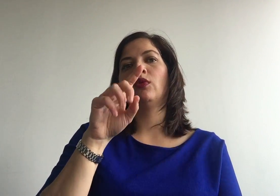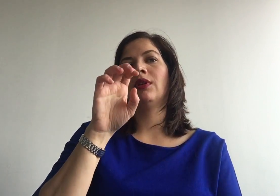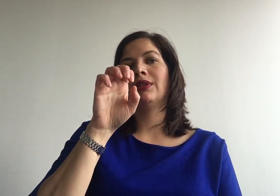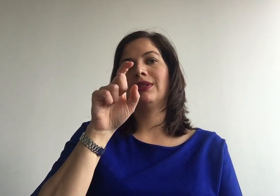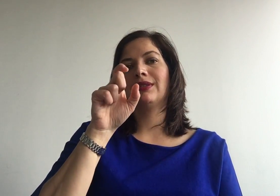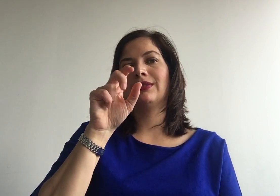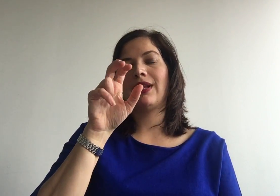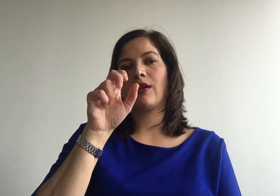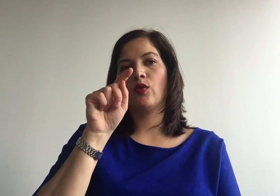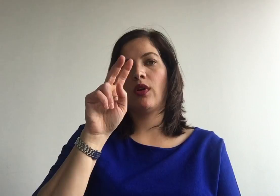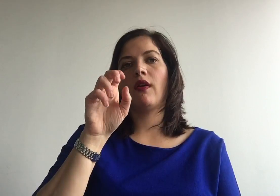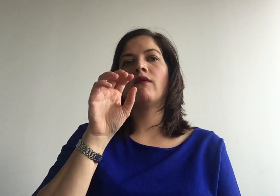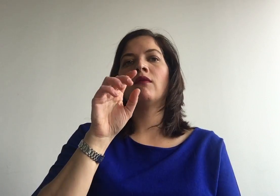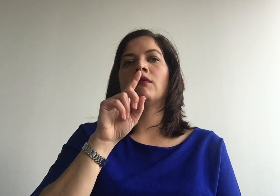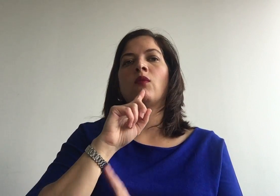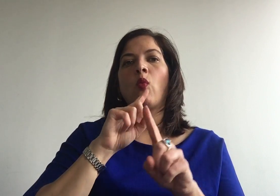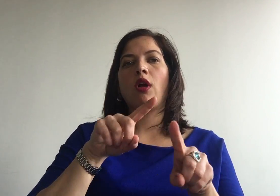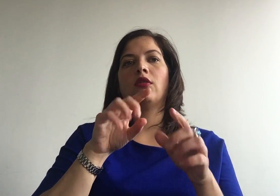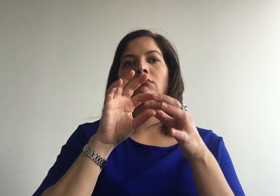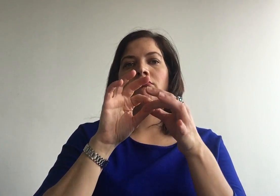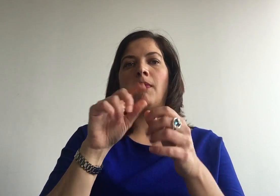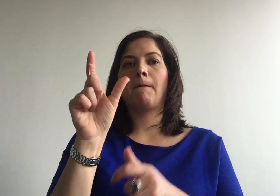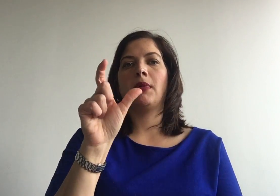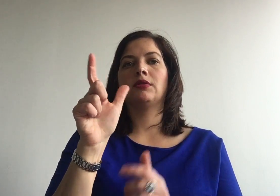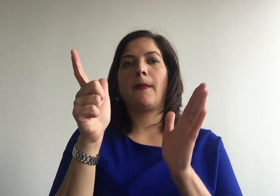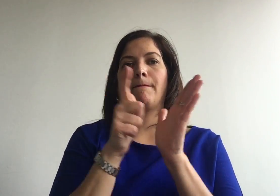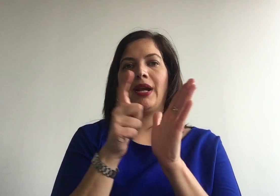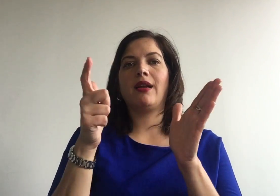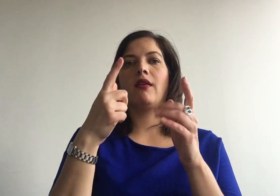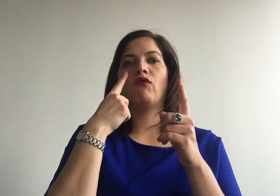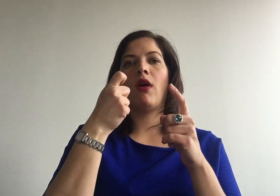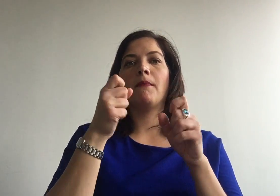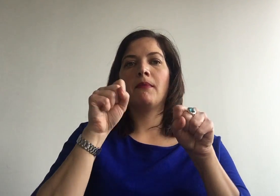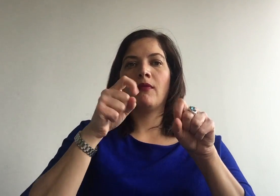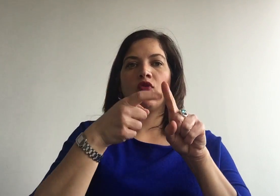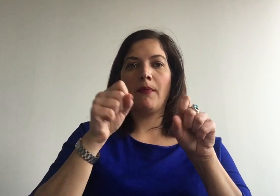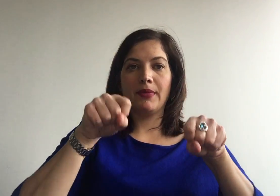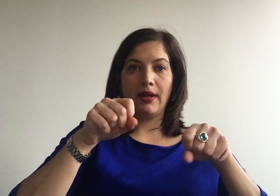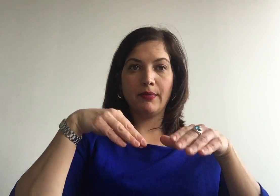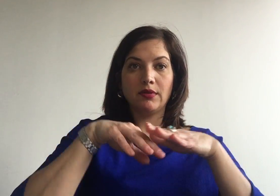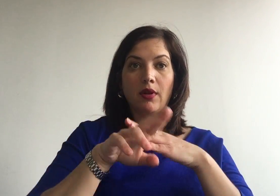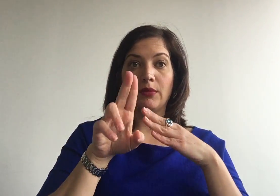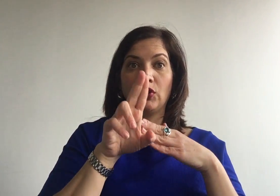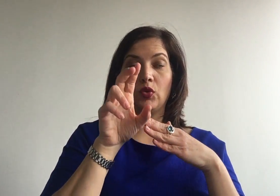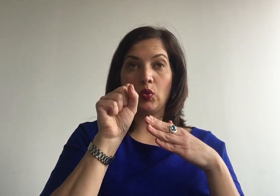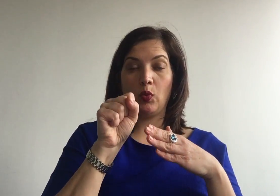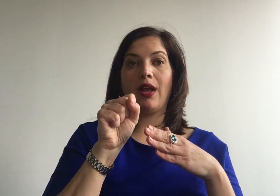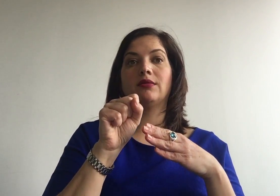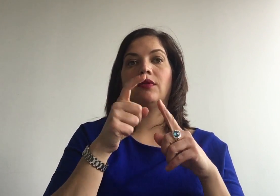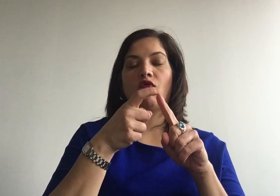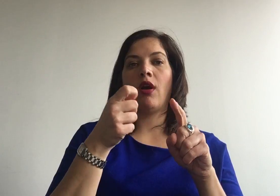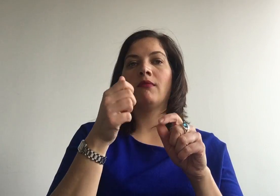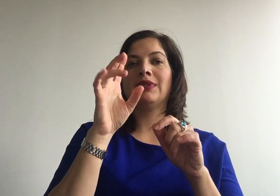the executive order / Muslim ban, which bans people from seven majority Muslim countries from being able